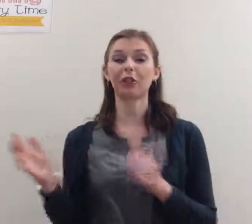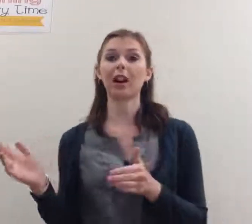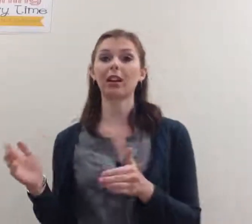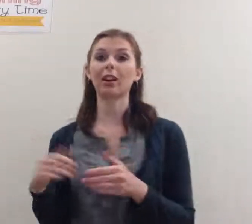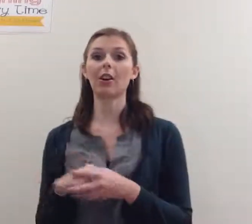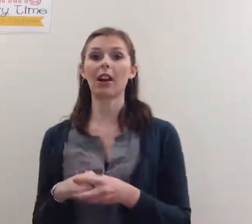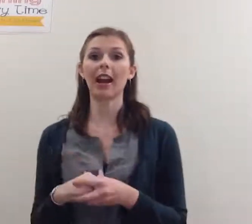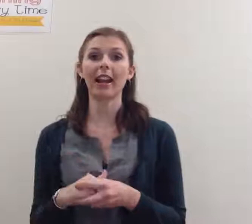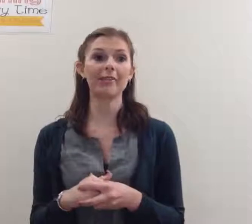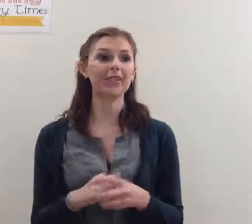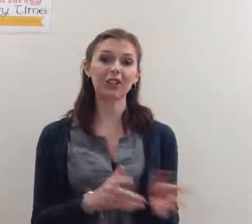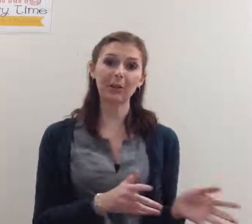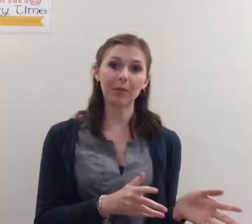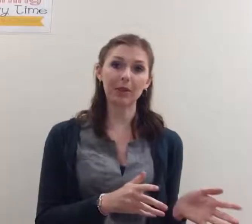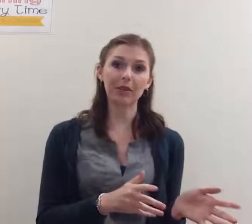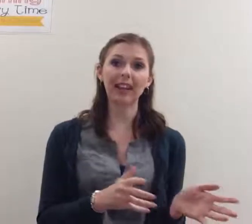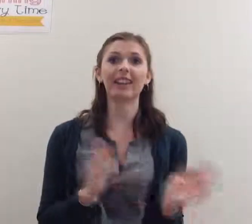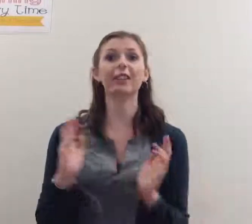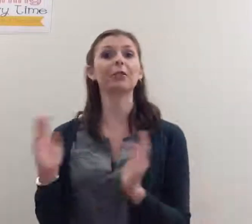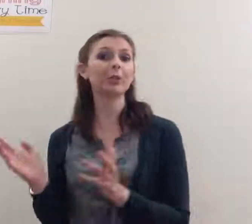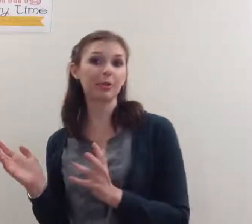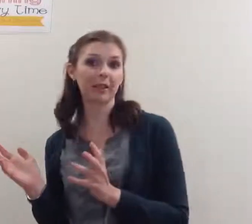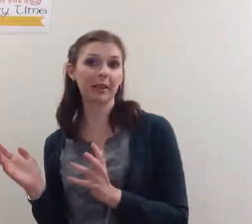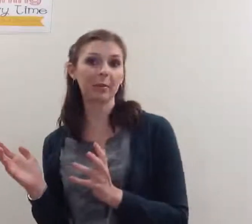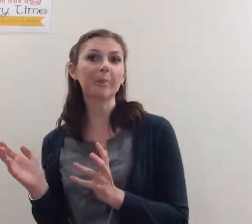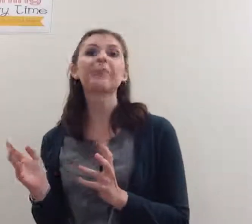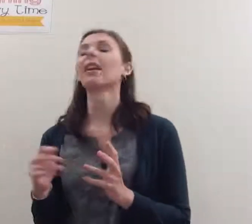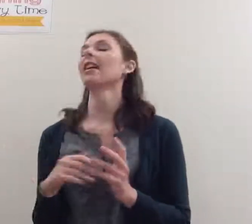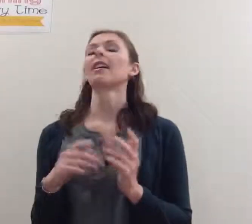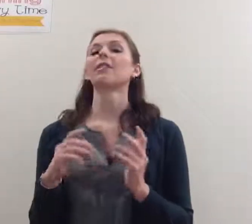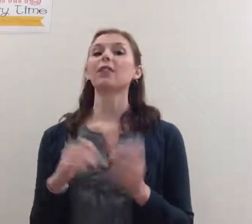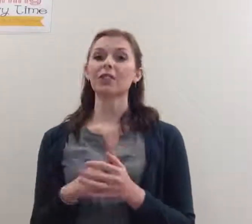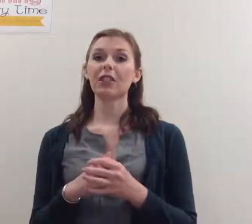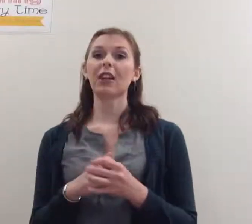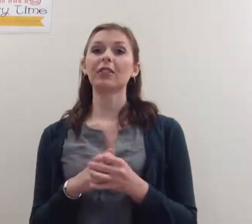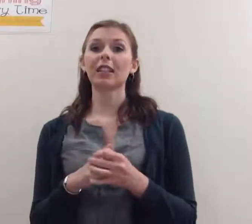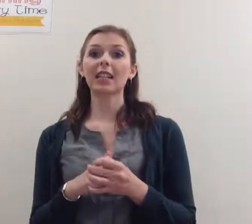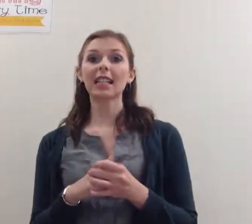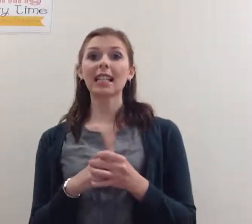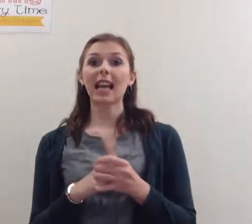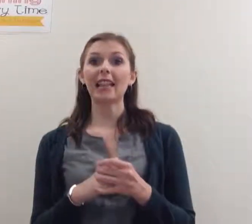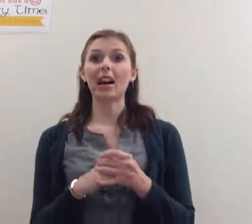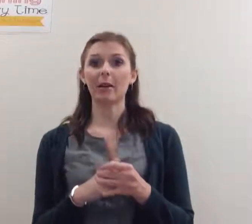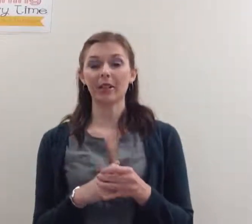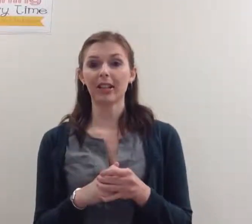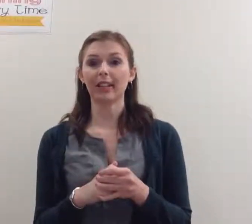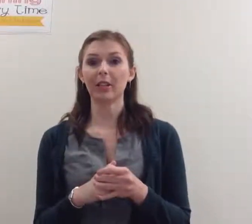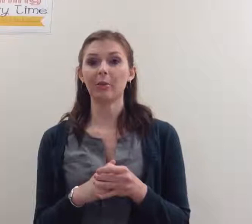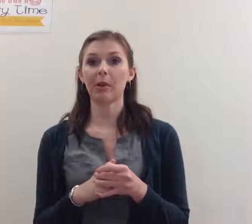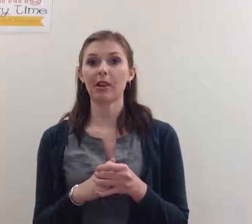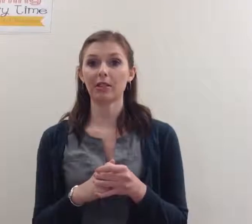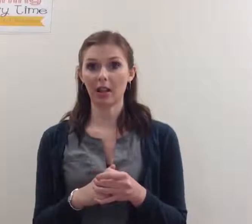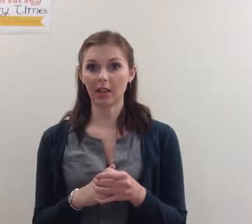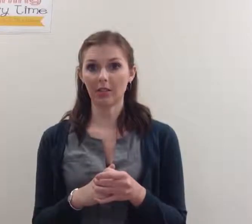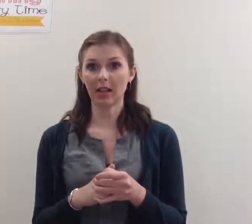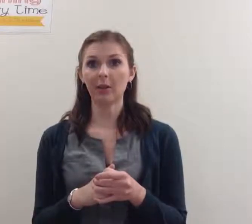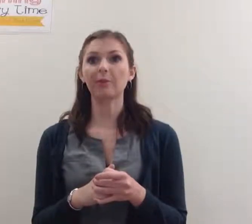truck or a fishing boat and a cruise ship, first off you're going to sign the object that you are